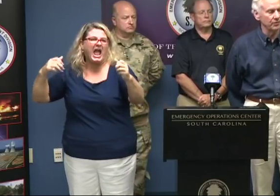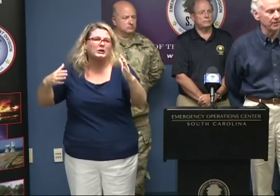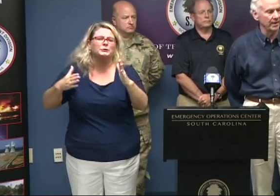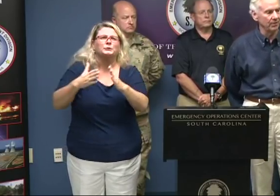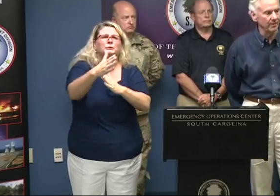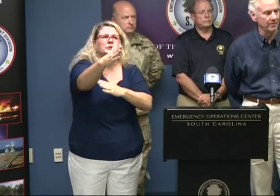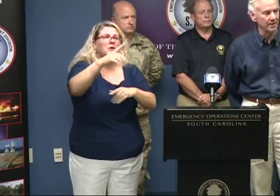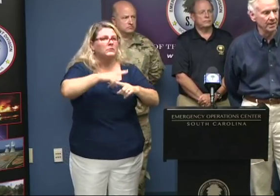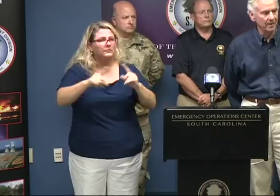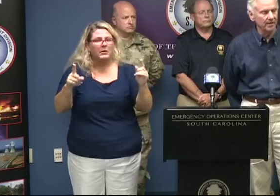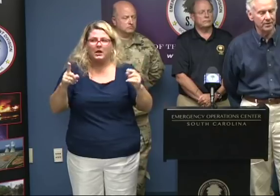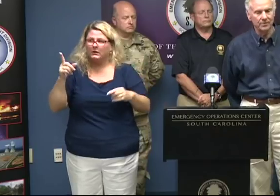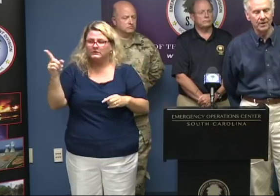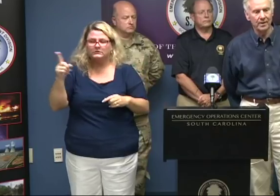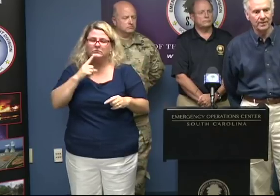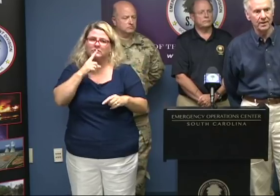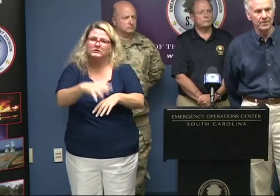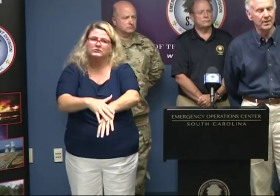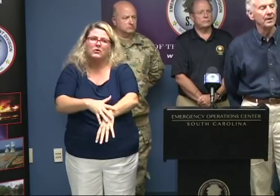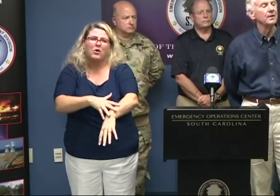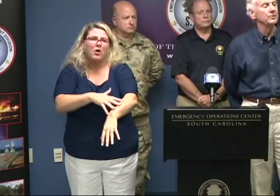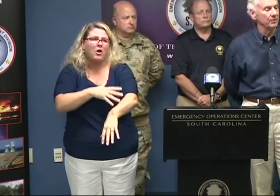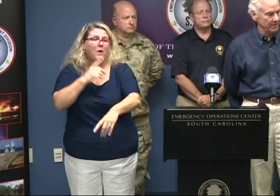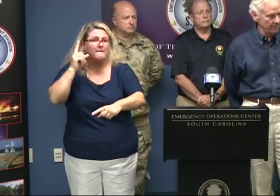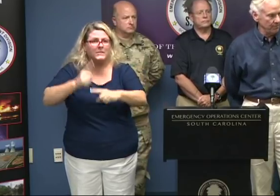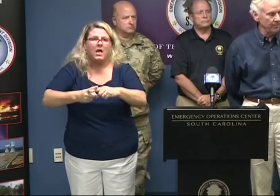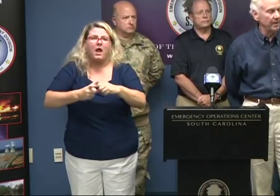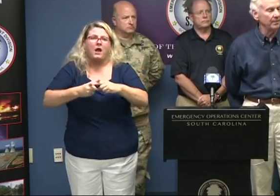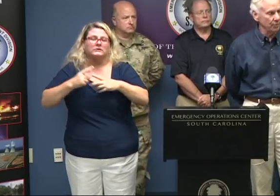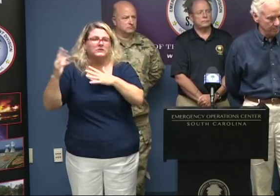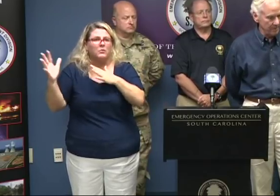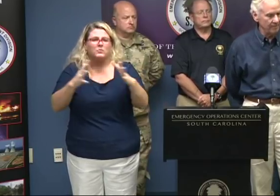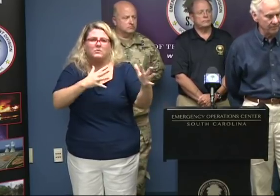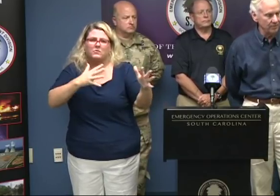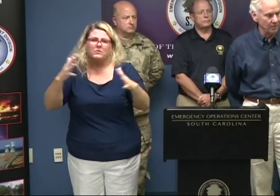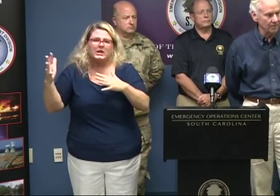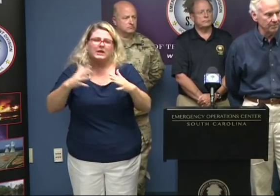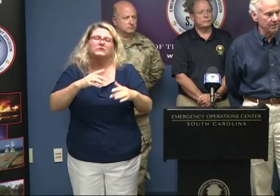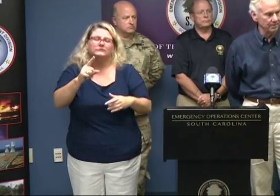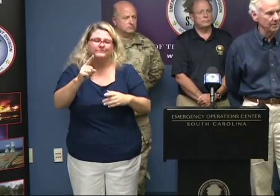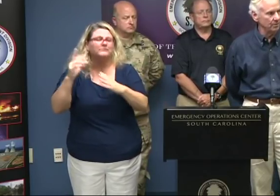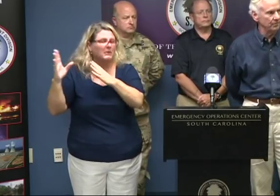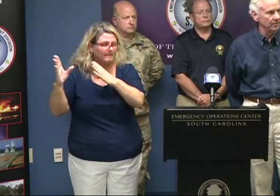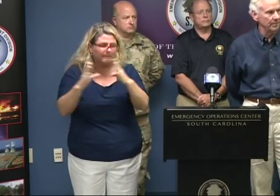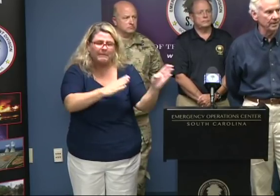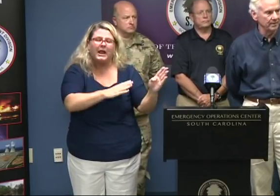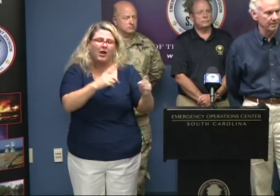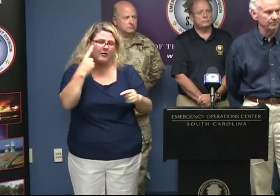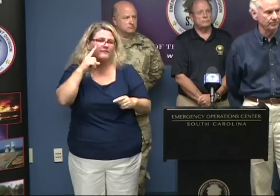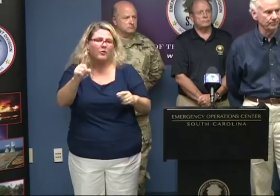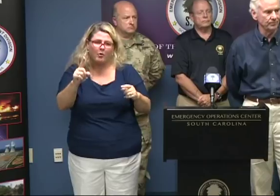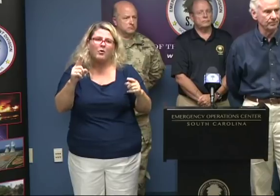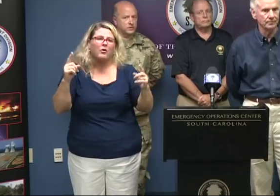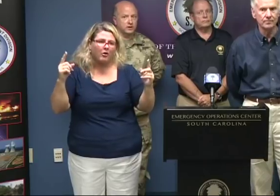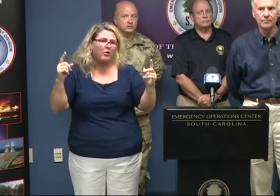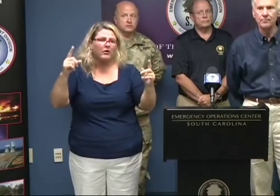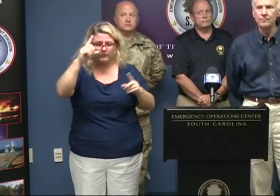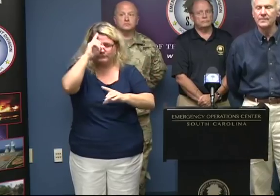With those high winds, it could do a lot of damage. Just get prepared. Prepare for the worst, but hope for the best. [Reporter] Governor, are we thinking